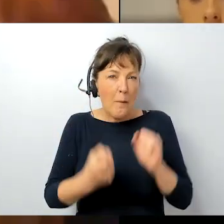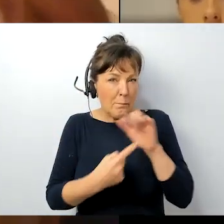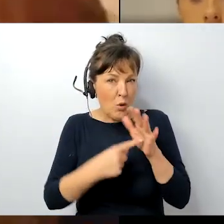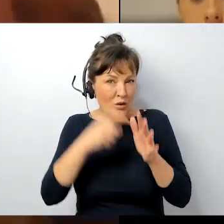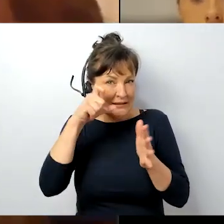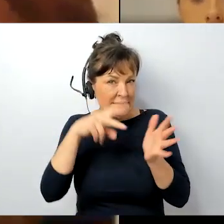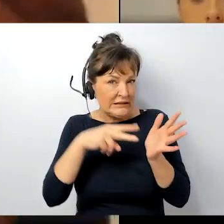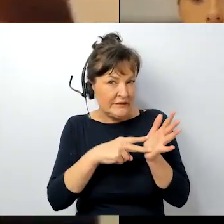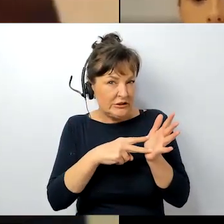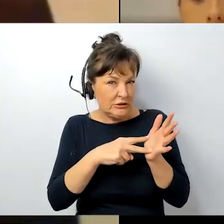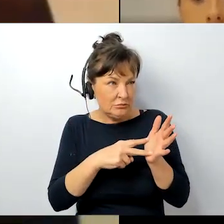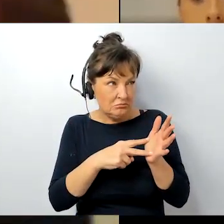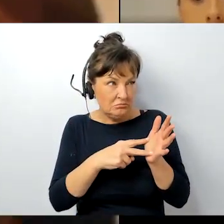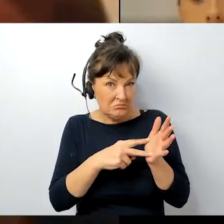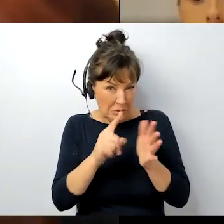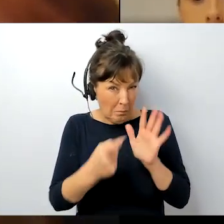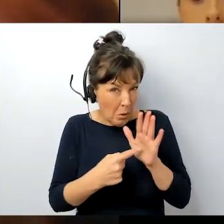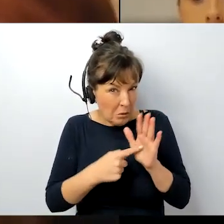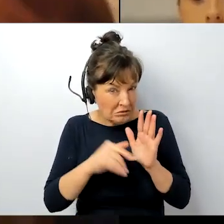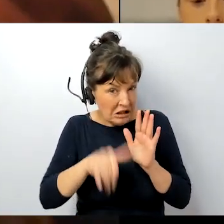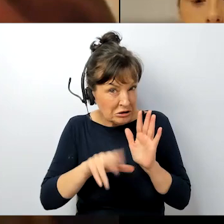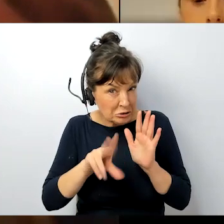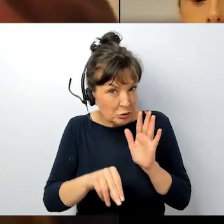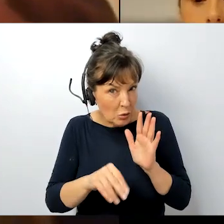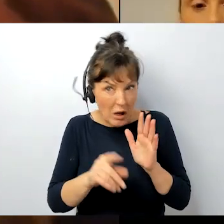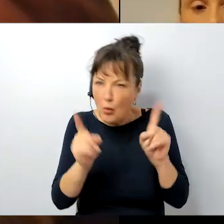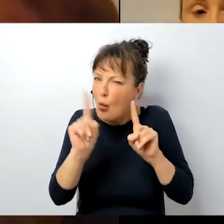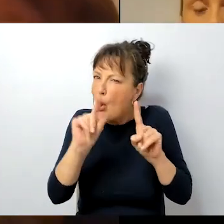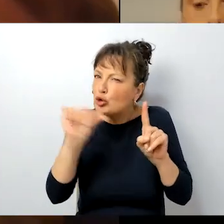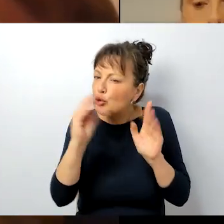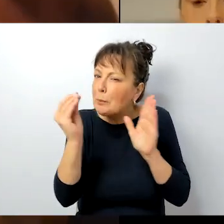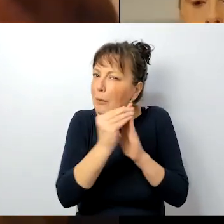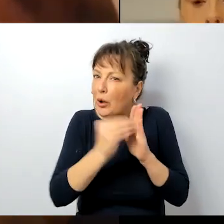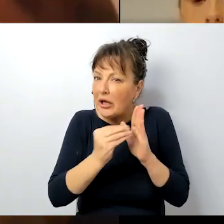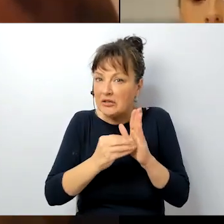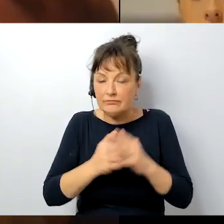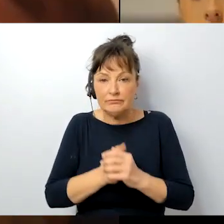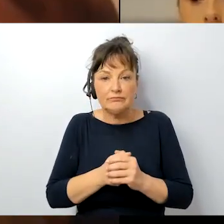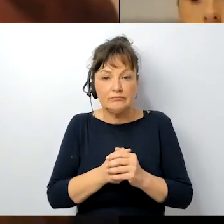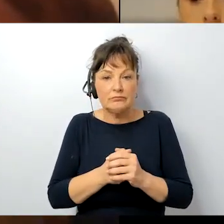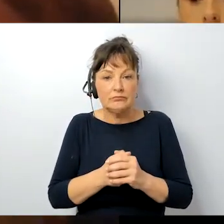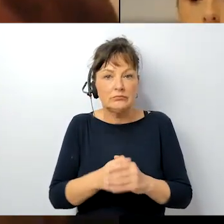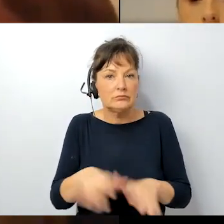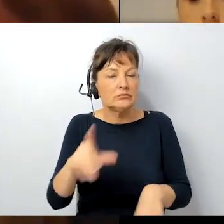what you've said, how important would you say a CV is and what key things should you consider putting